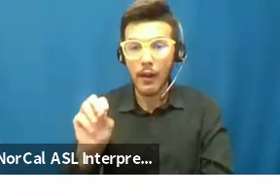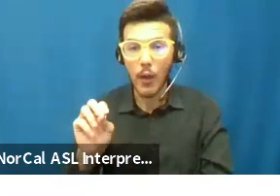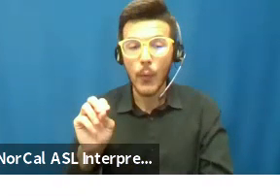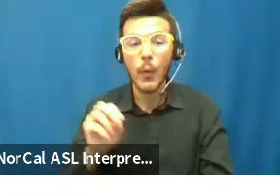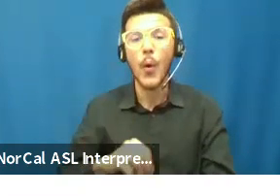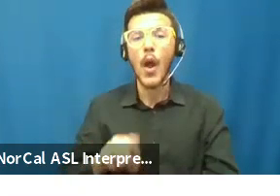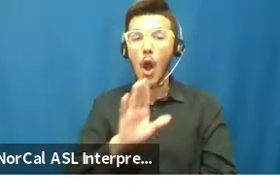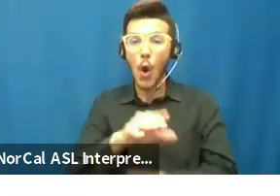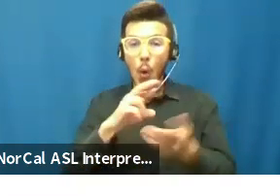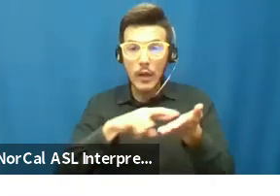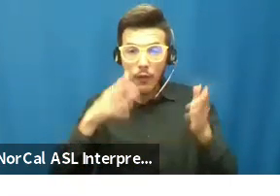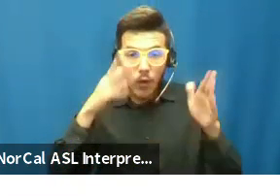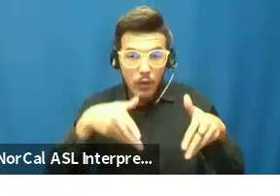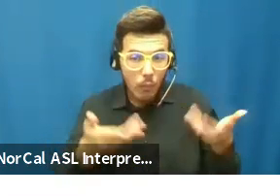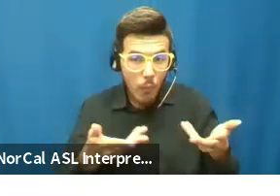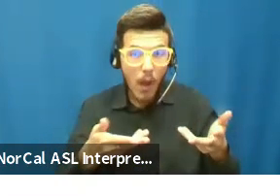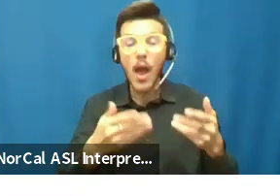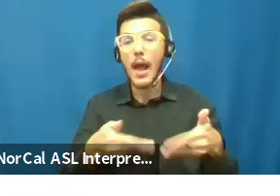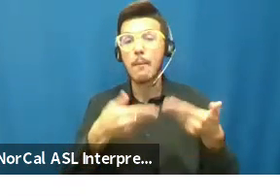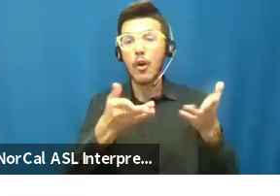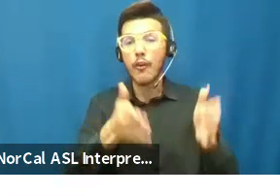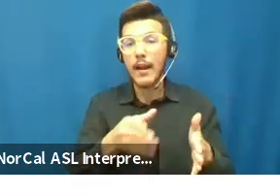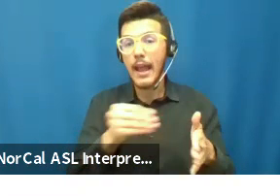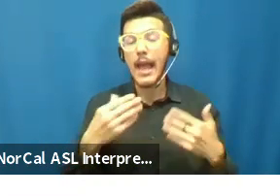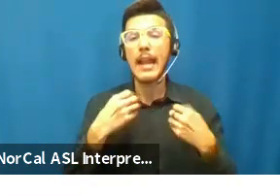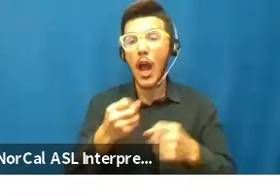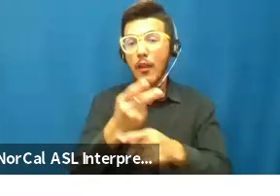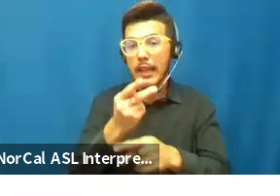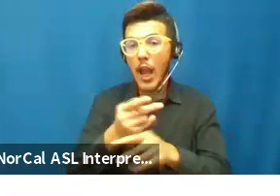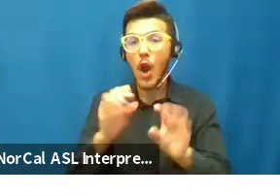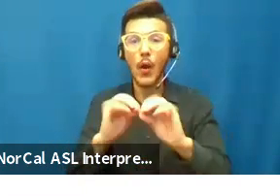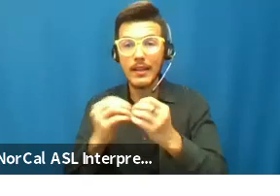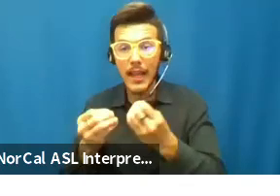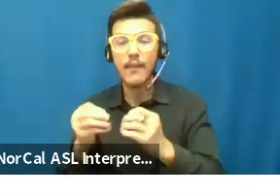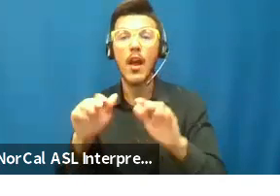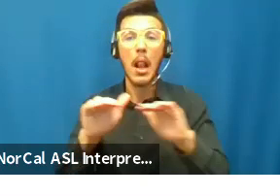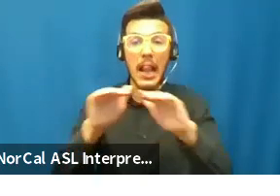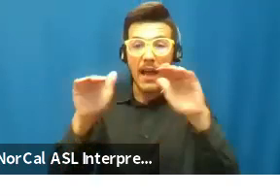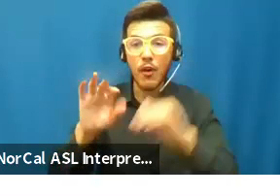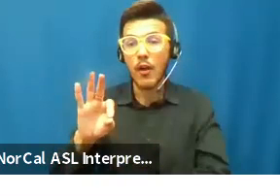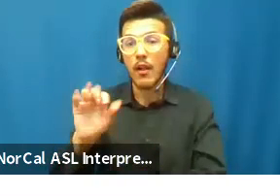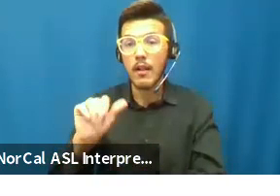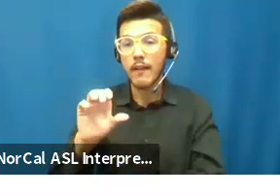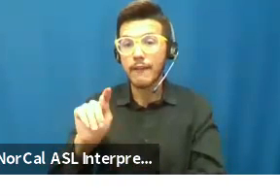focuses on provider and healthcare organization level factors that negatively impact the quality